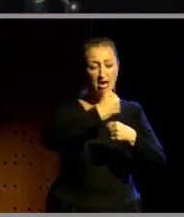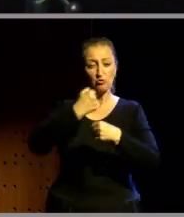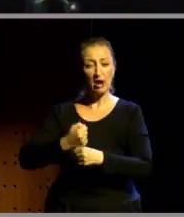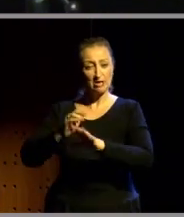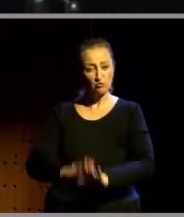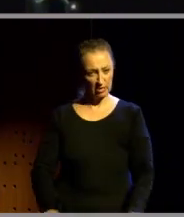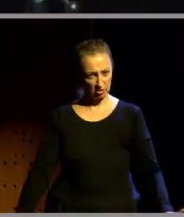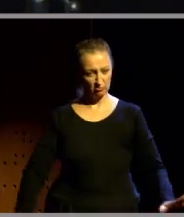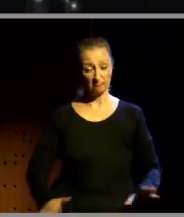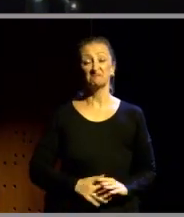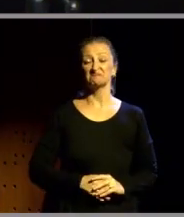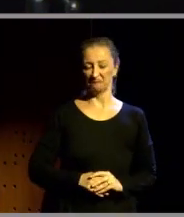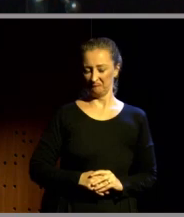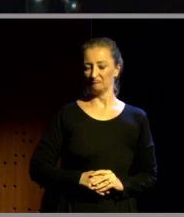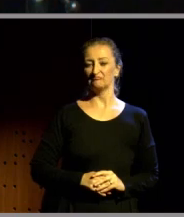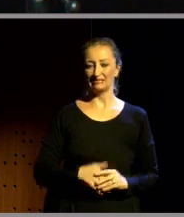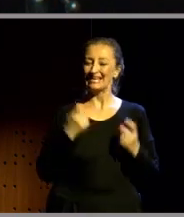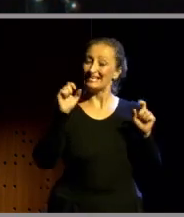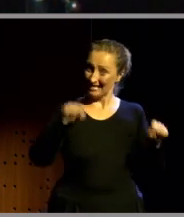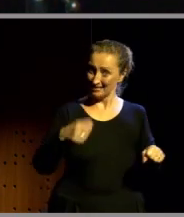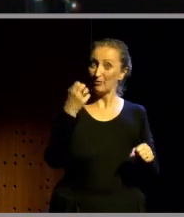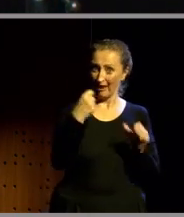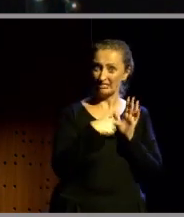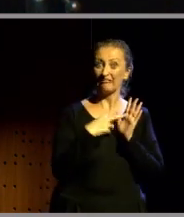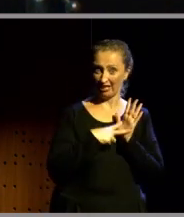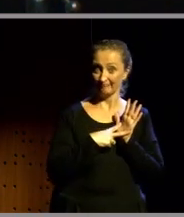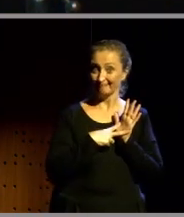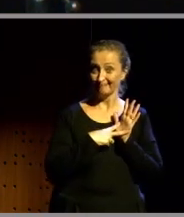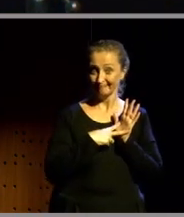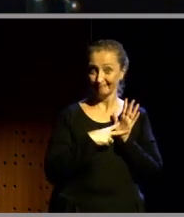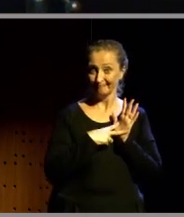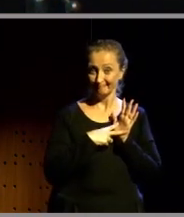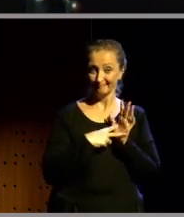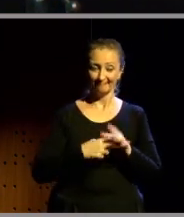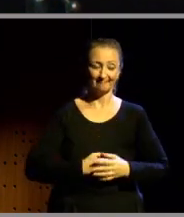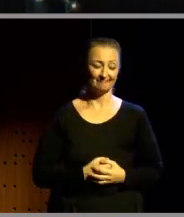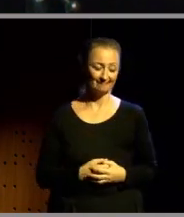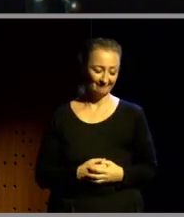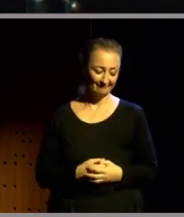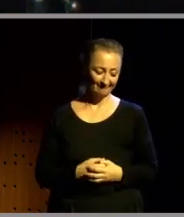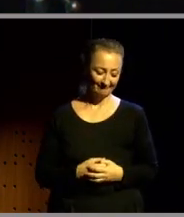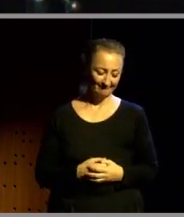Yes, we did have TV. AUDIENCE: